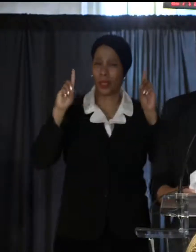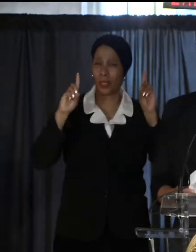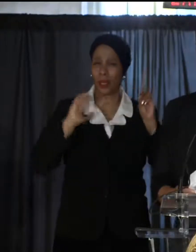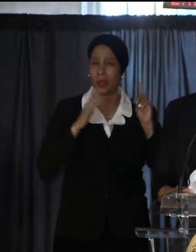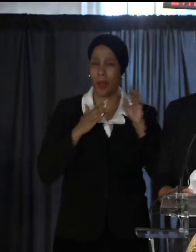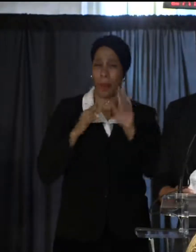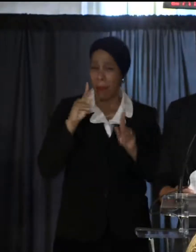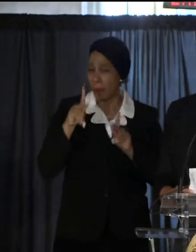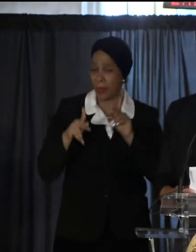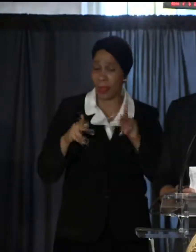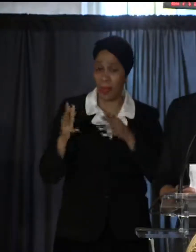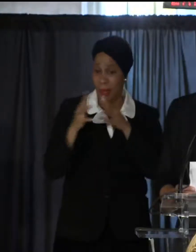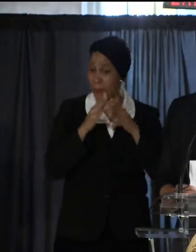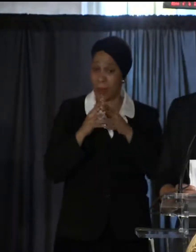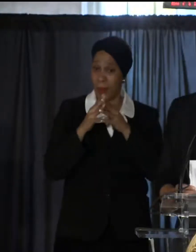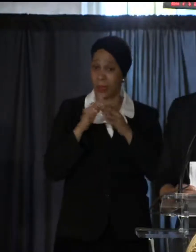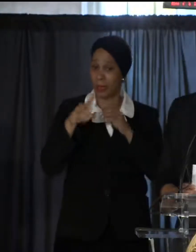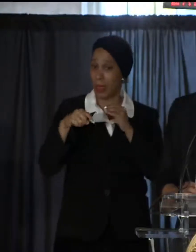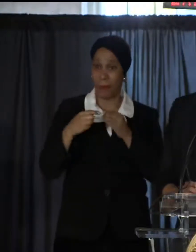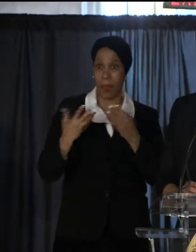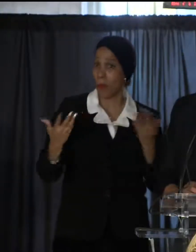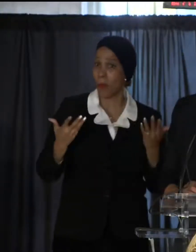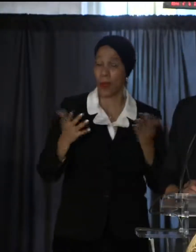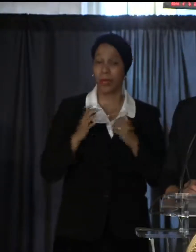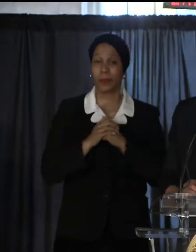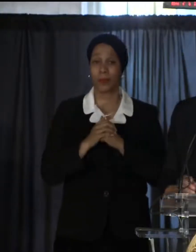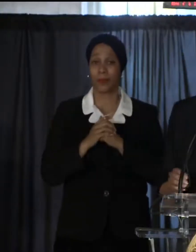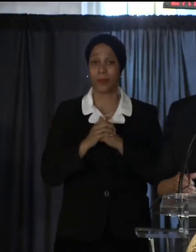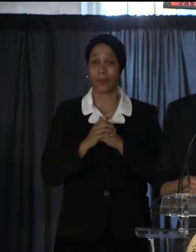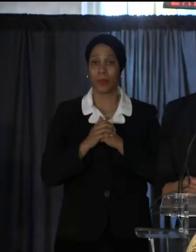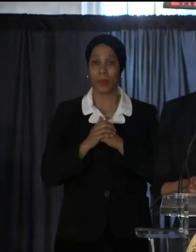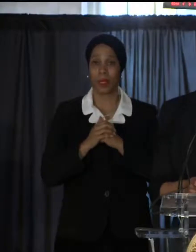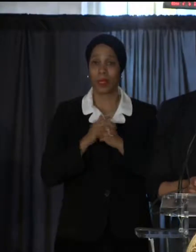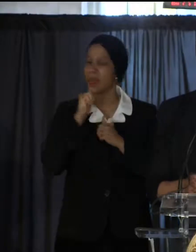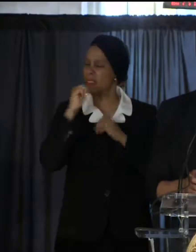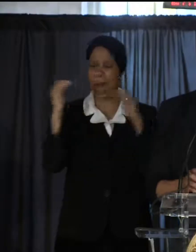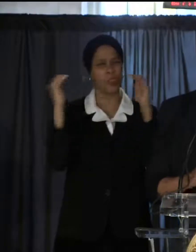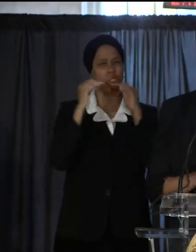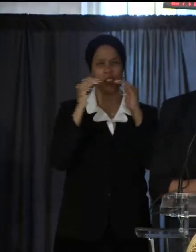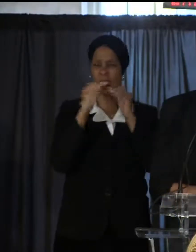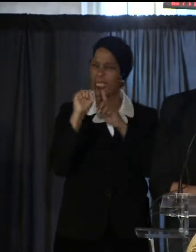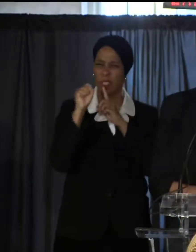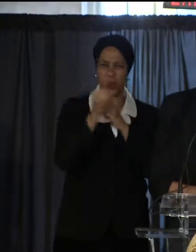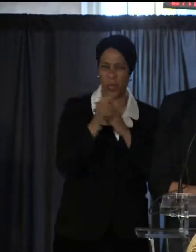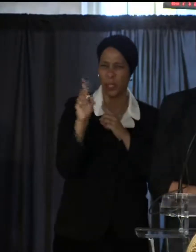AMERICANS ABOUT THE VERY UNJUST SITUATION WHERE WE LIVE.